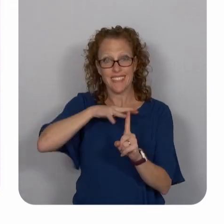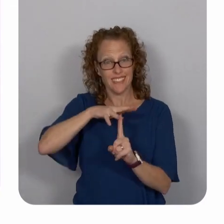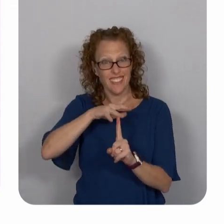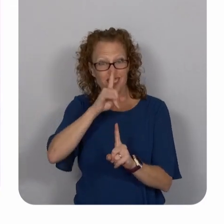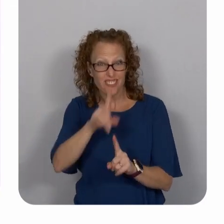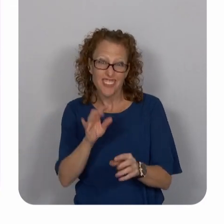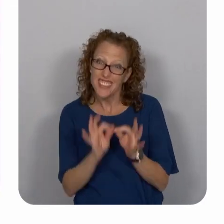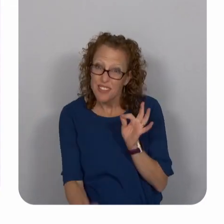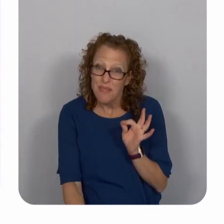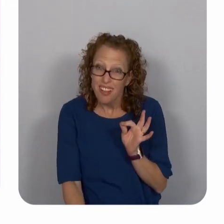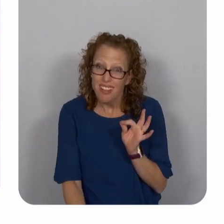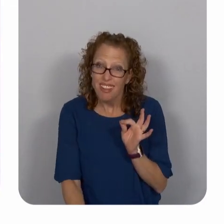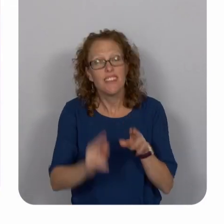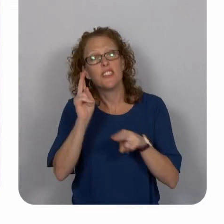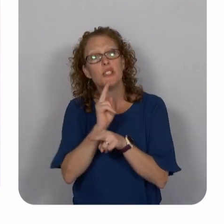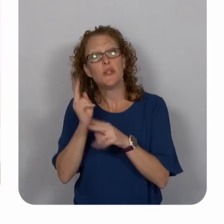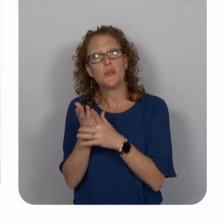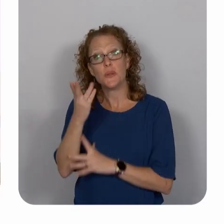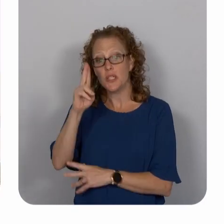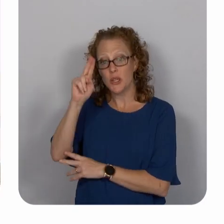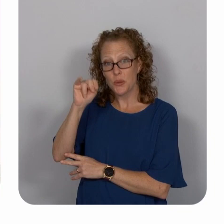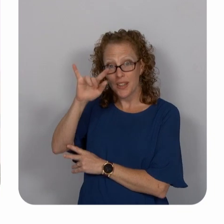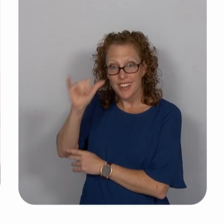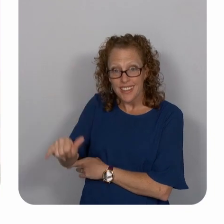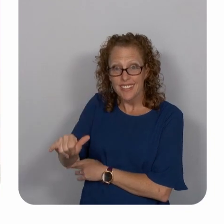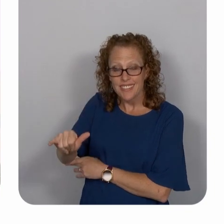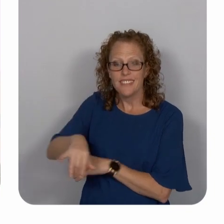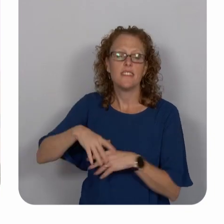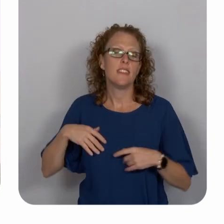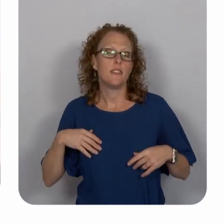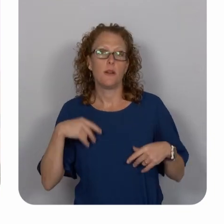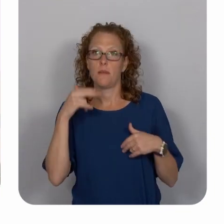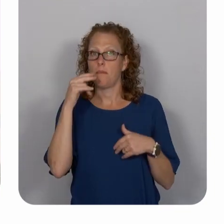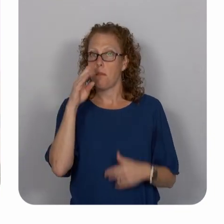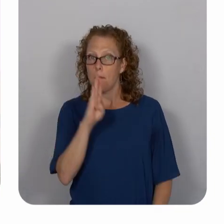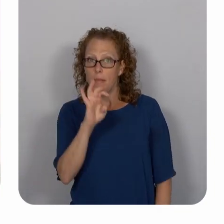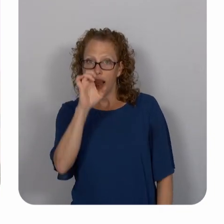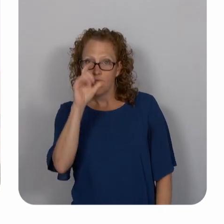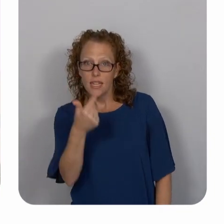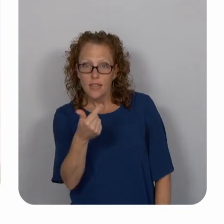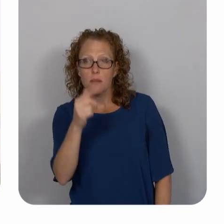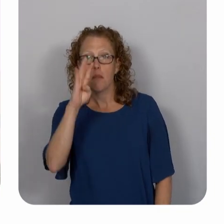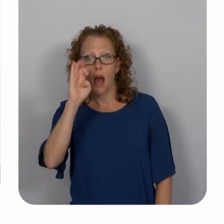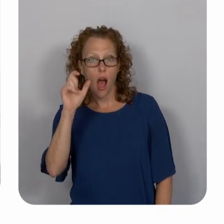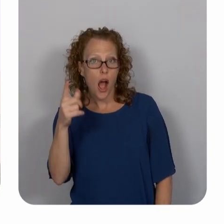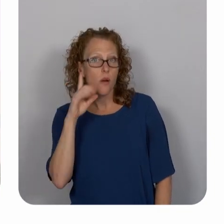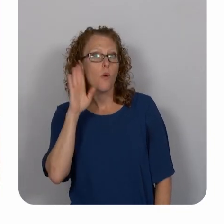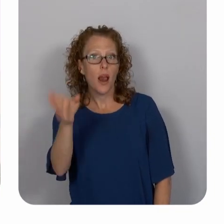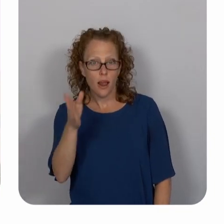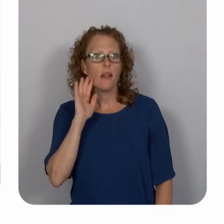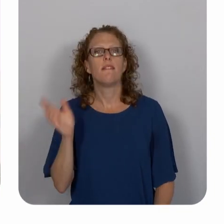Just drag and drop. Building Blocks will be available in early October.